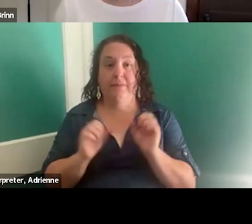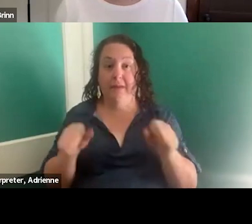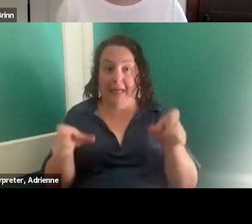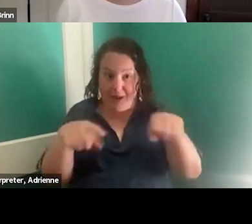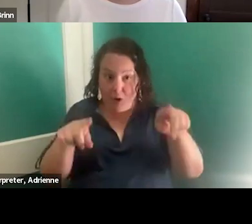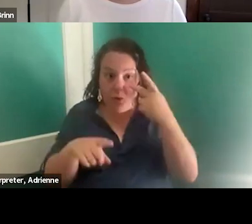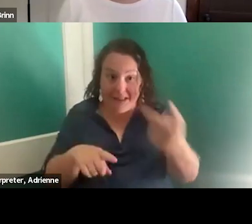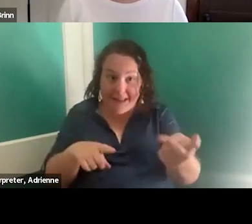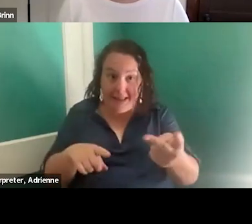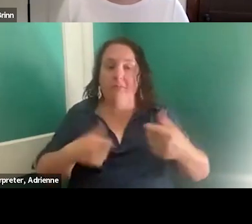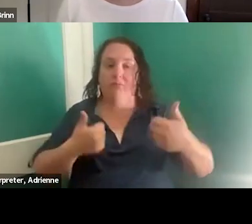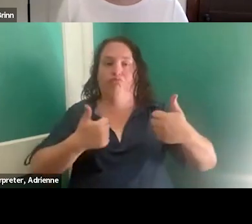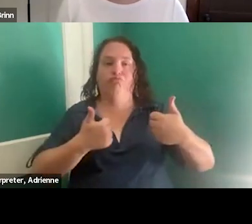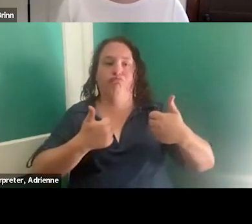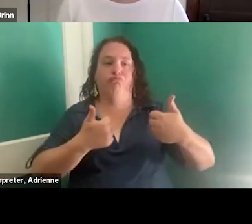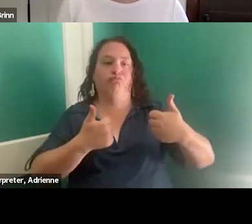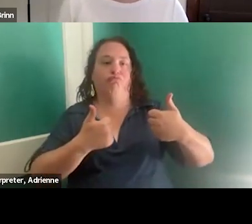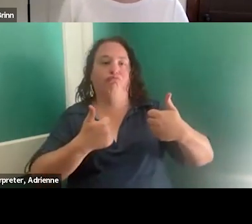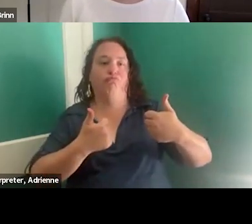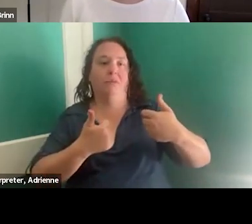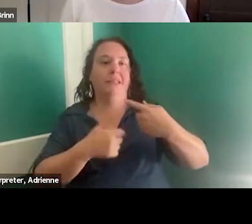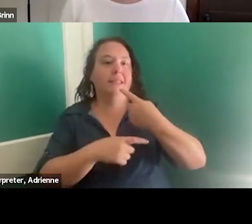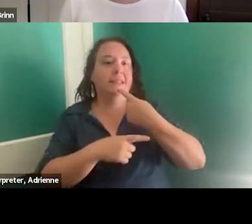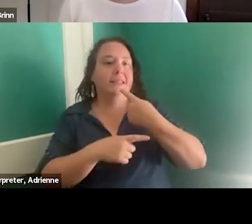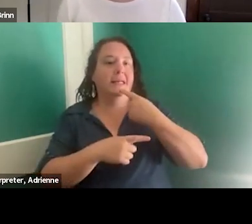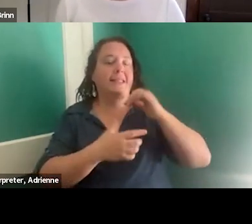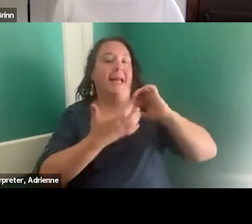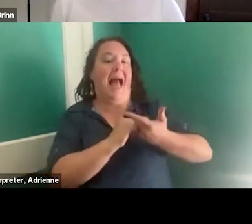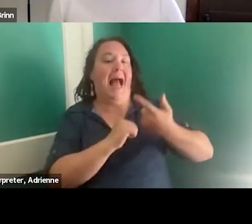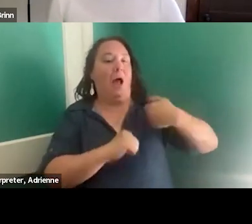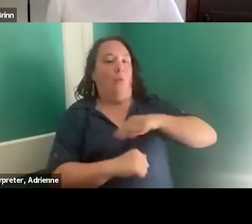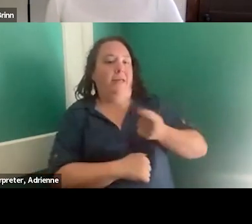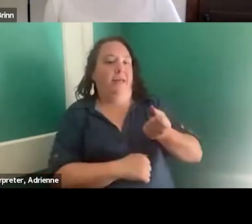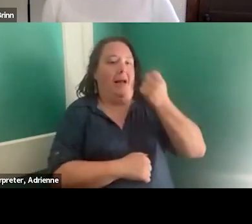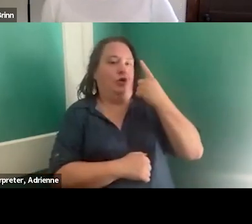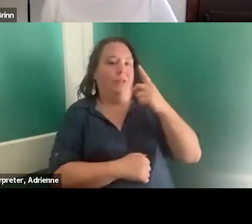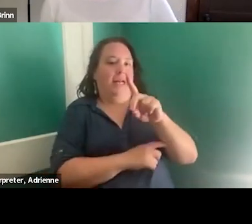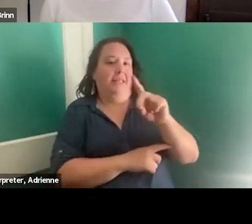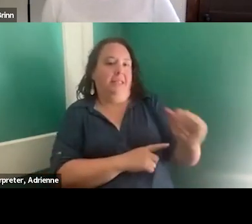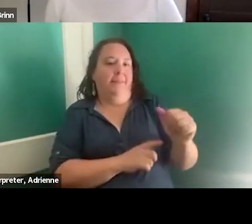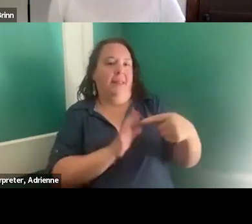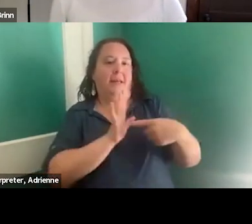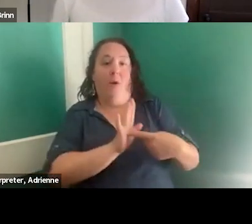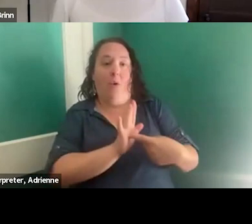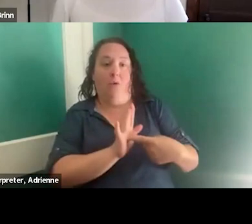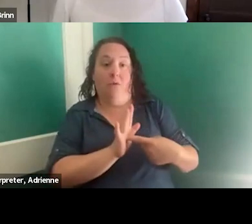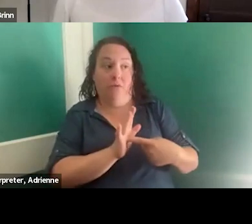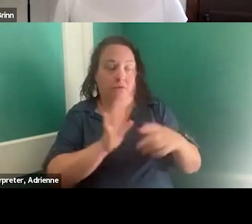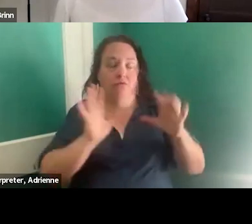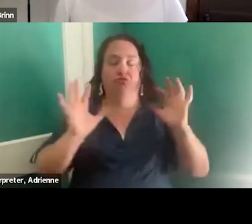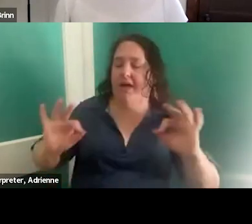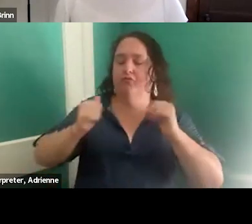I'm seeing a slide that says How we understand Disability Models. OK. Cool.